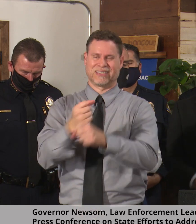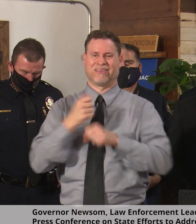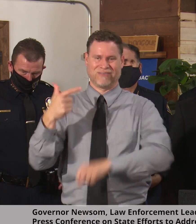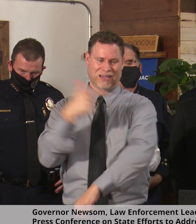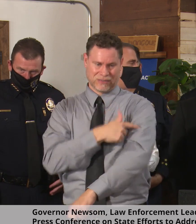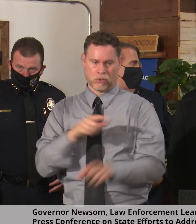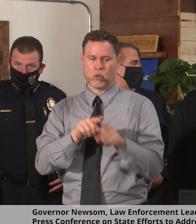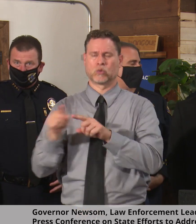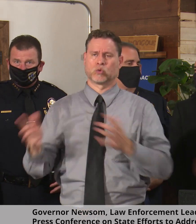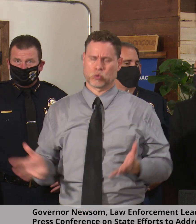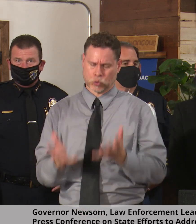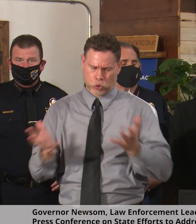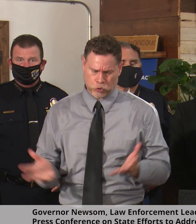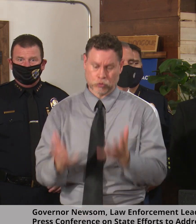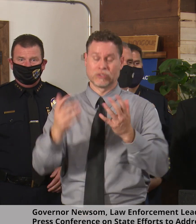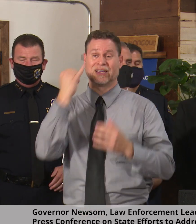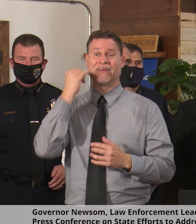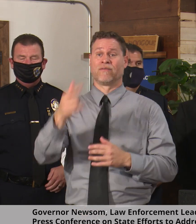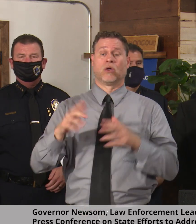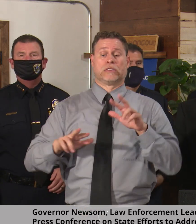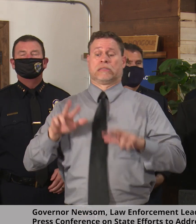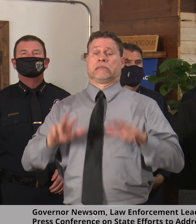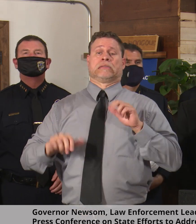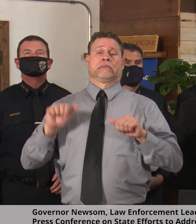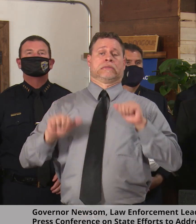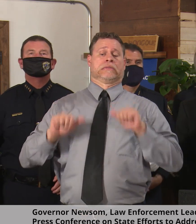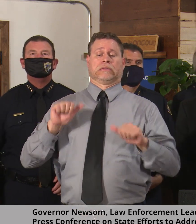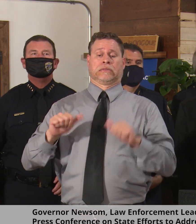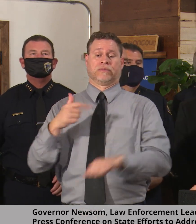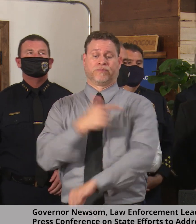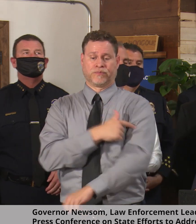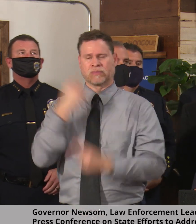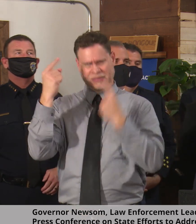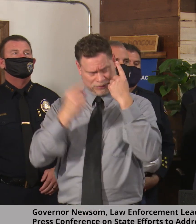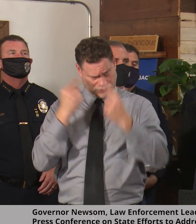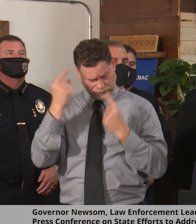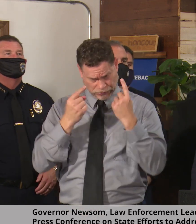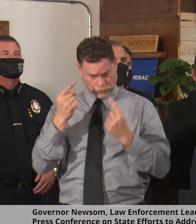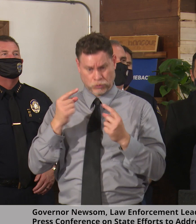Also encourage you if you're hesitant, get vaccinated. Consider the words of those